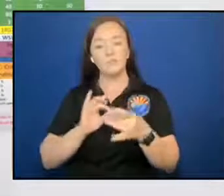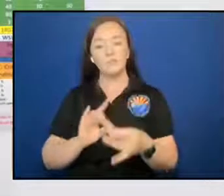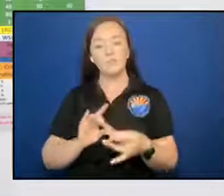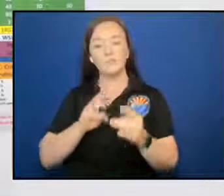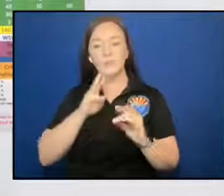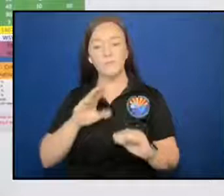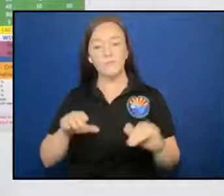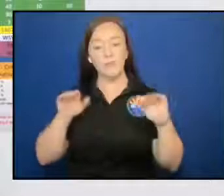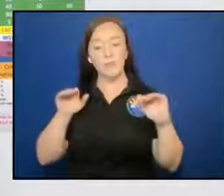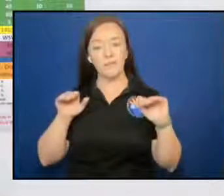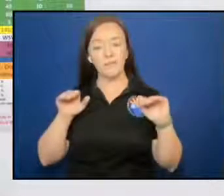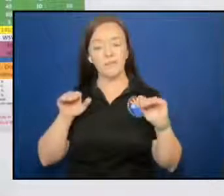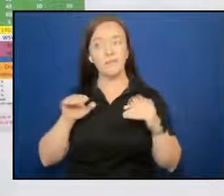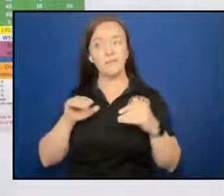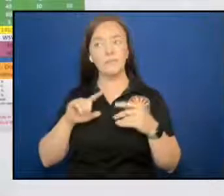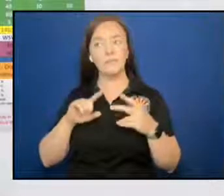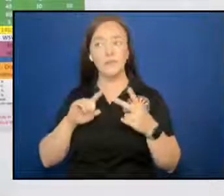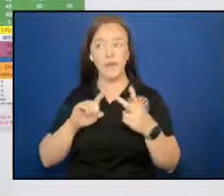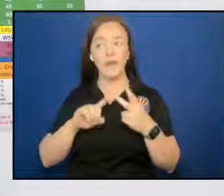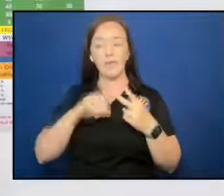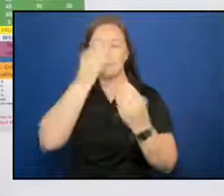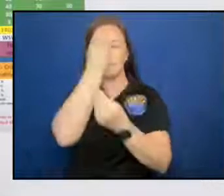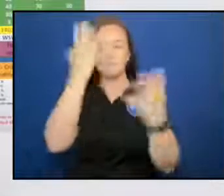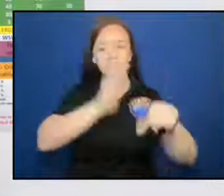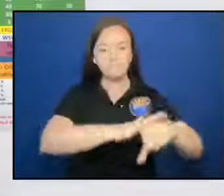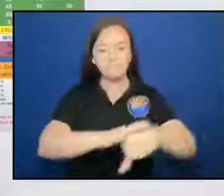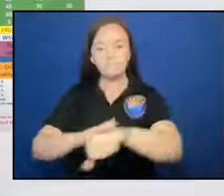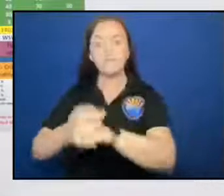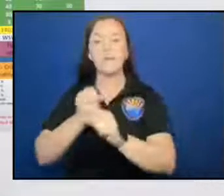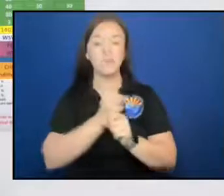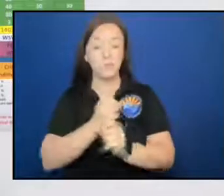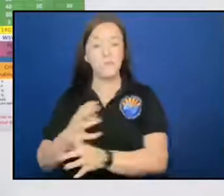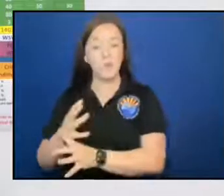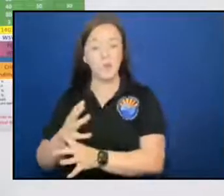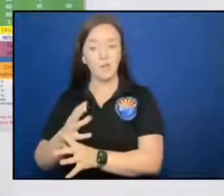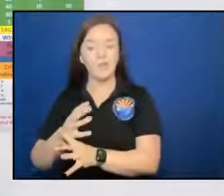CAN COME DOWN AND WASHES HAVE NOT SEEN FLASH FLOODING